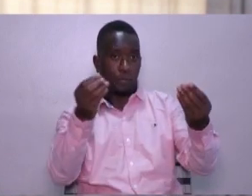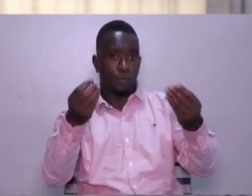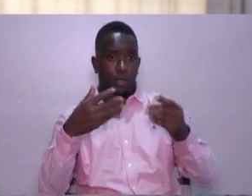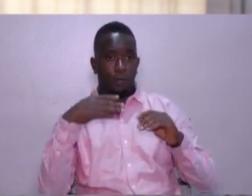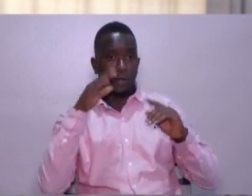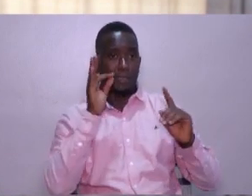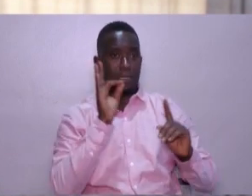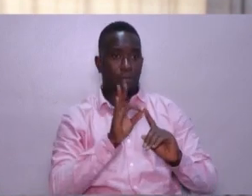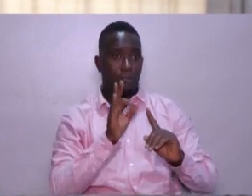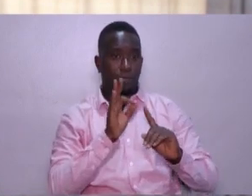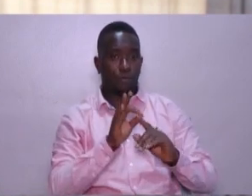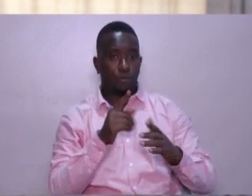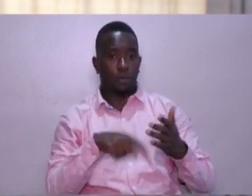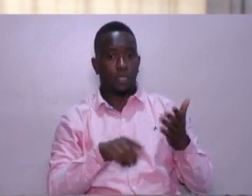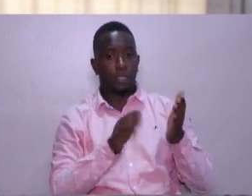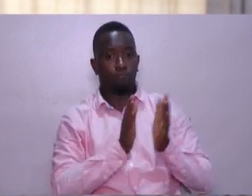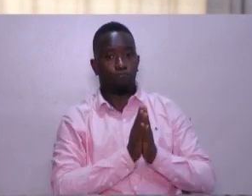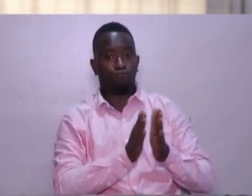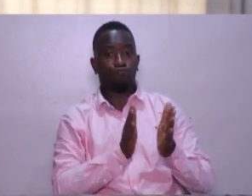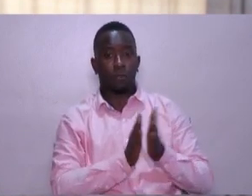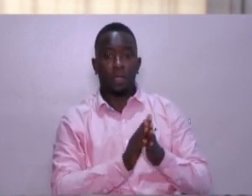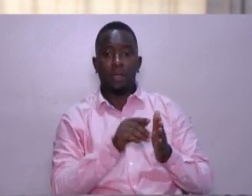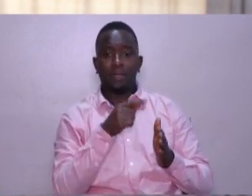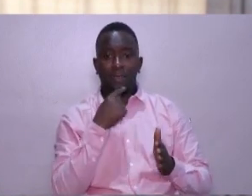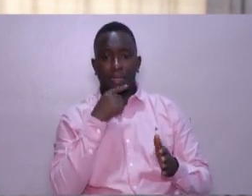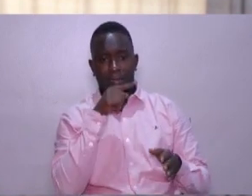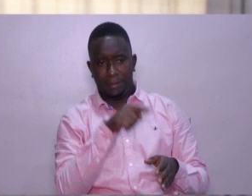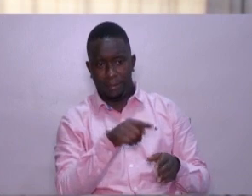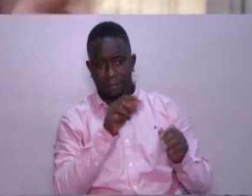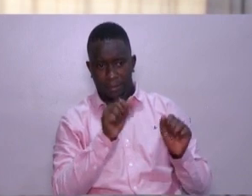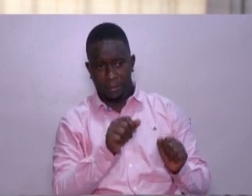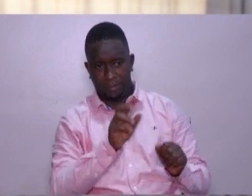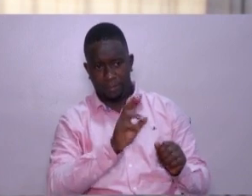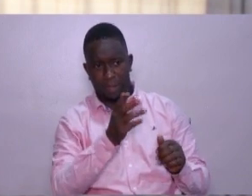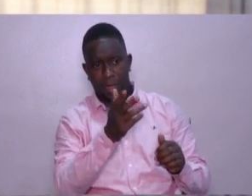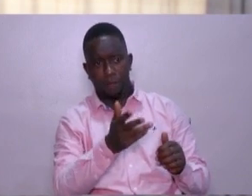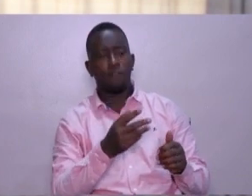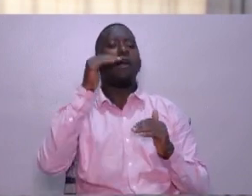that this one must be a voice over text then we will record it